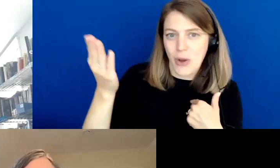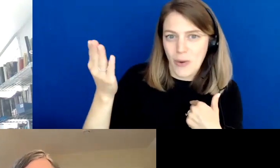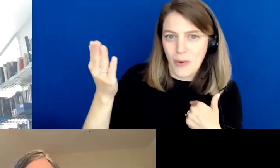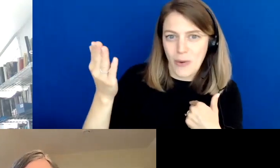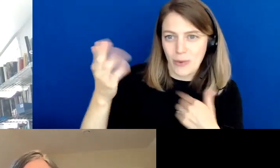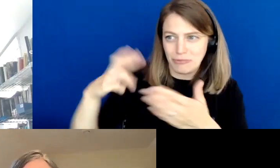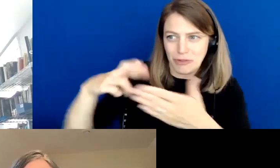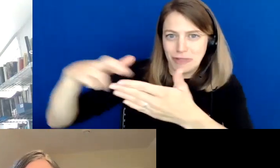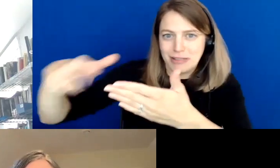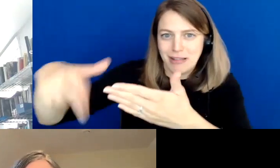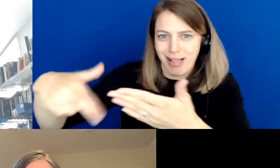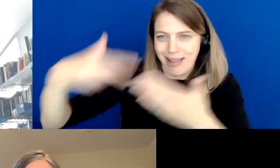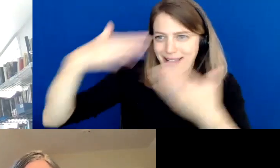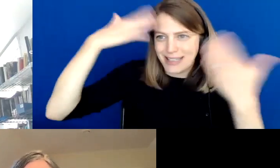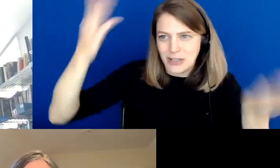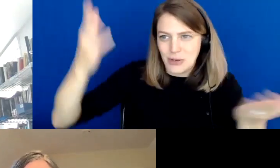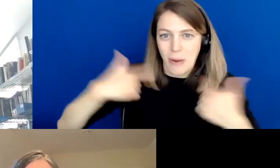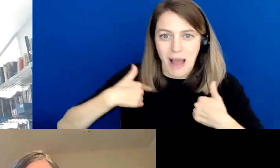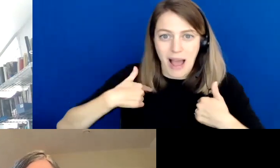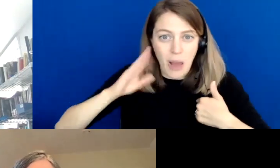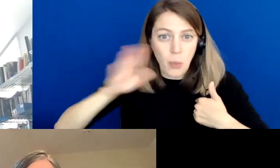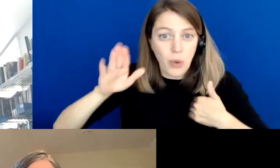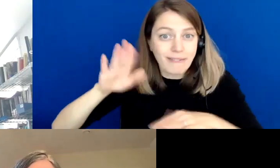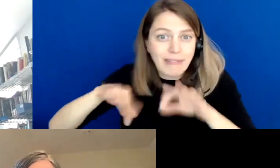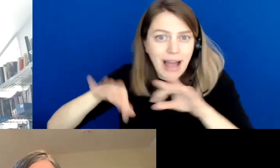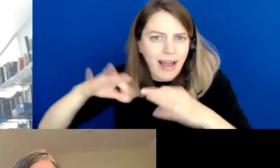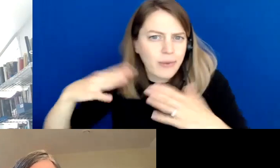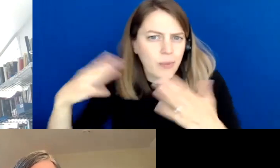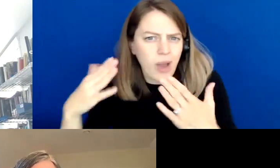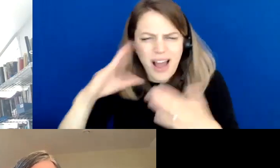I knew it was an important issue,